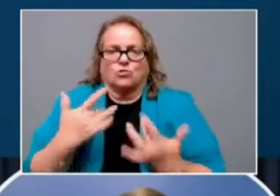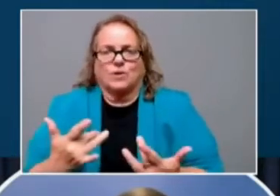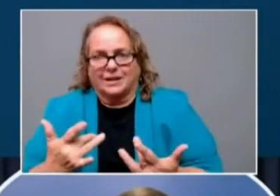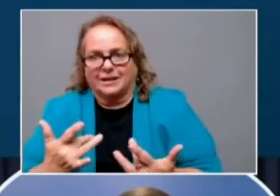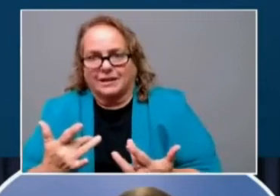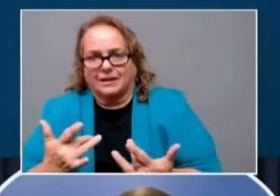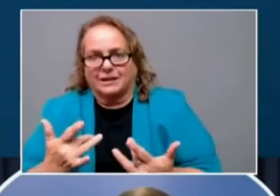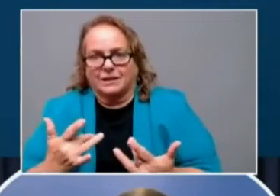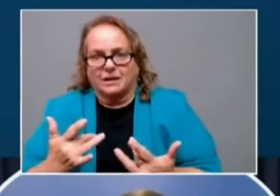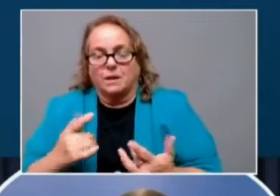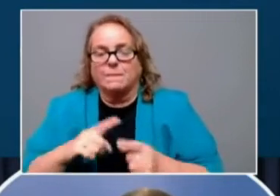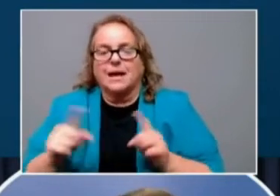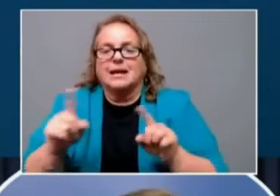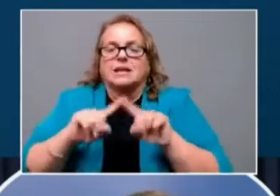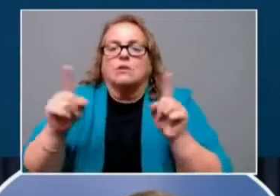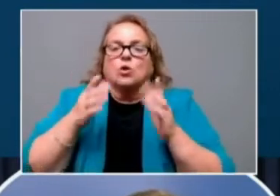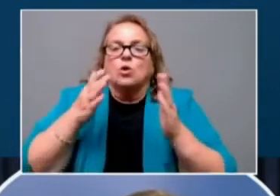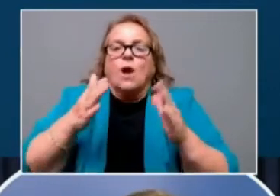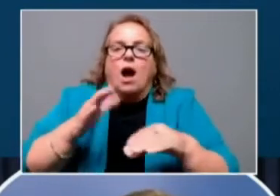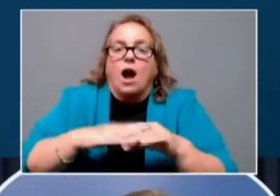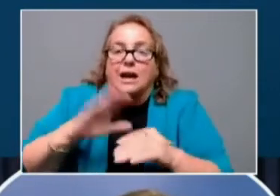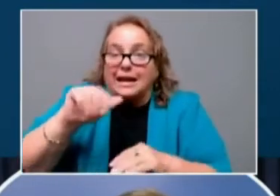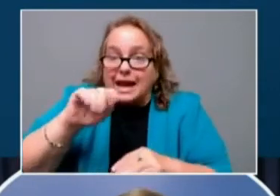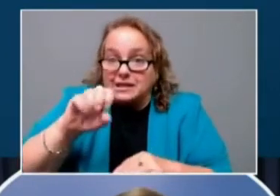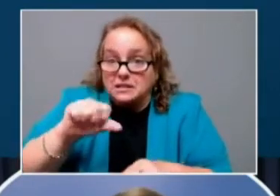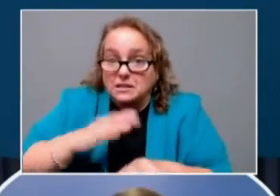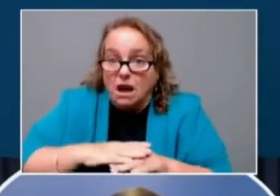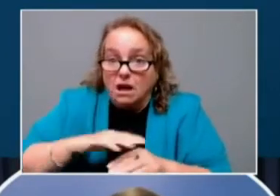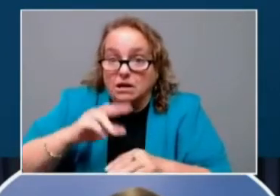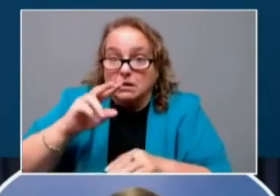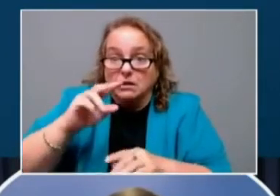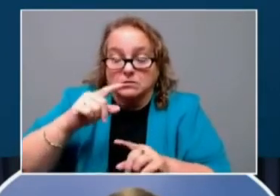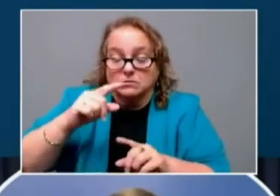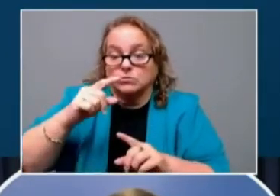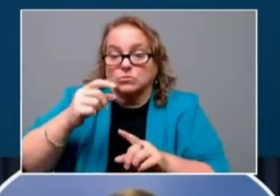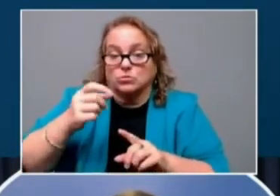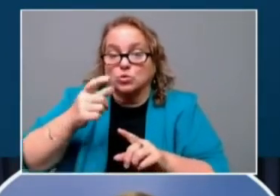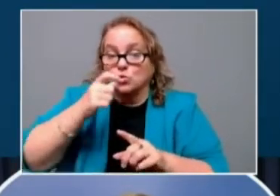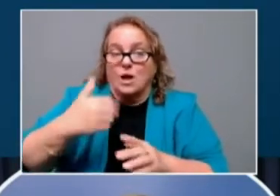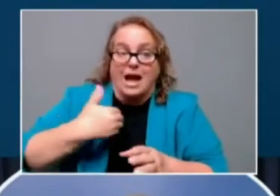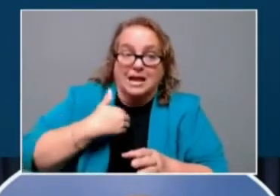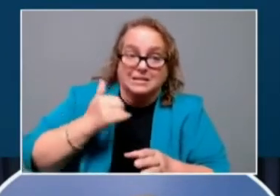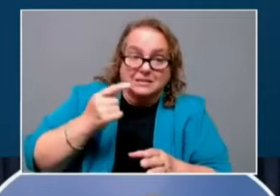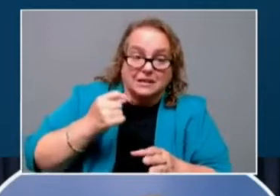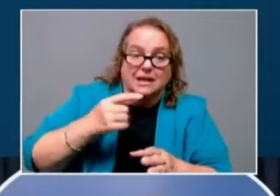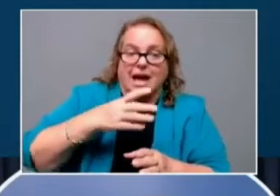cases and positivity, but that's how it it works. It makes sense that both